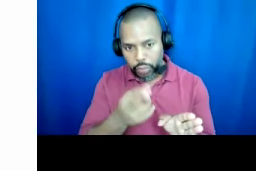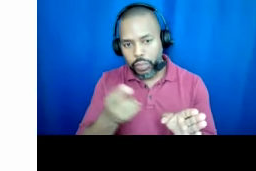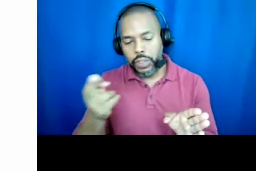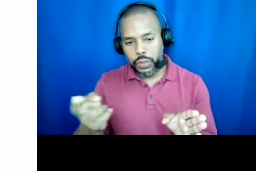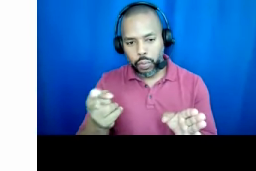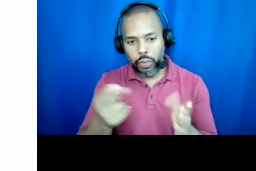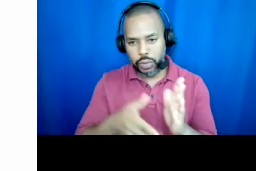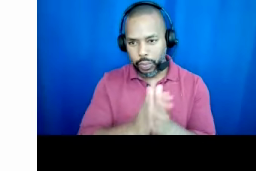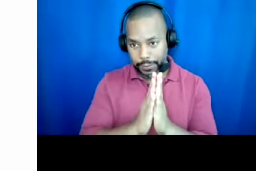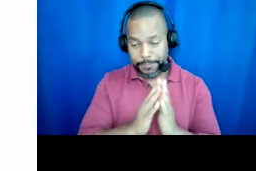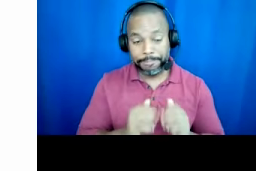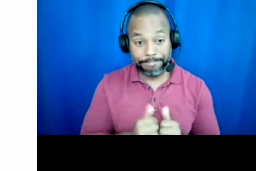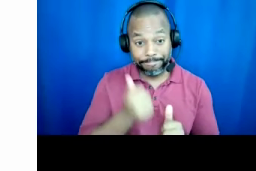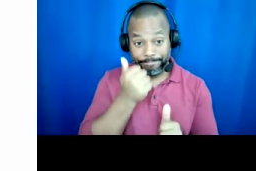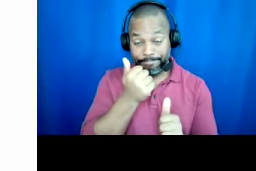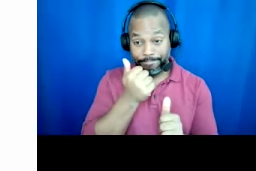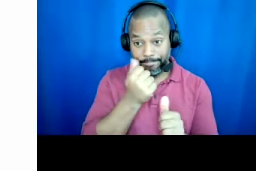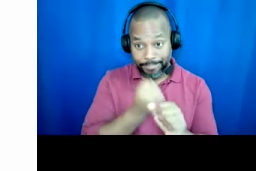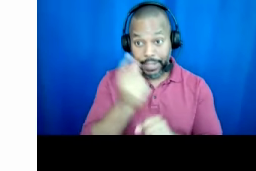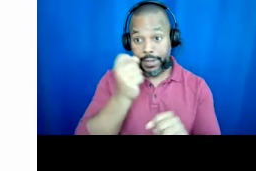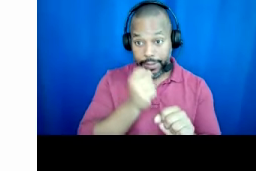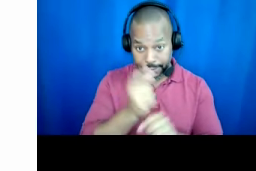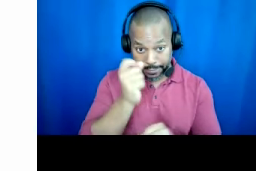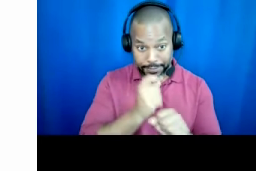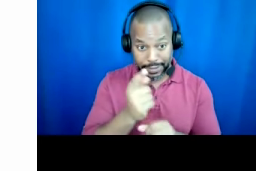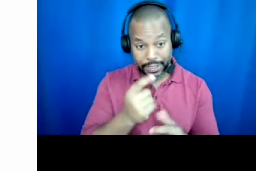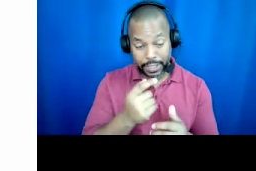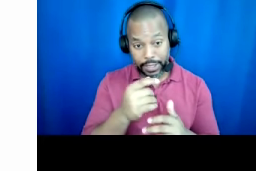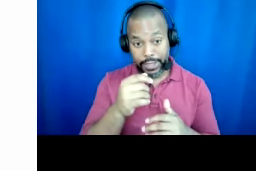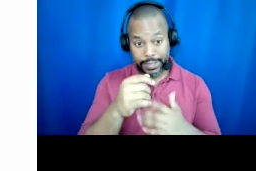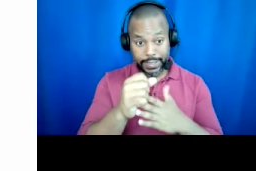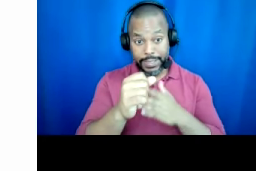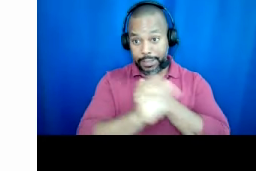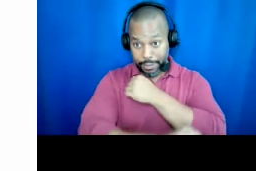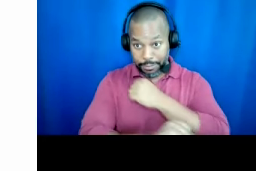Each year in September, areas will review their data and evidence